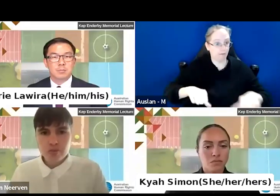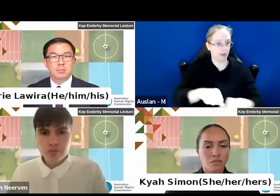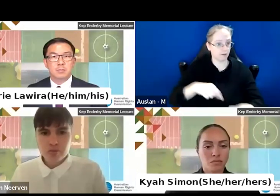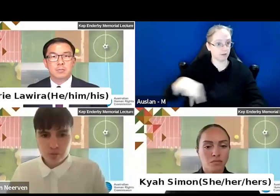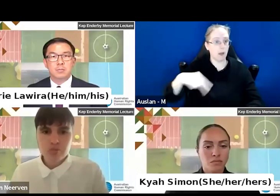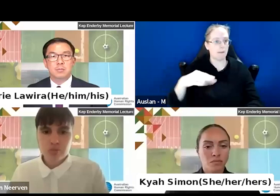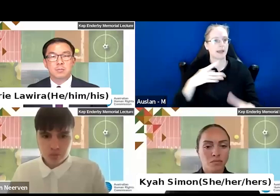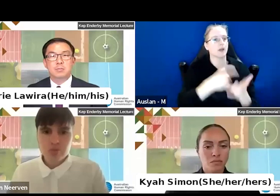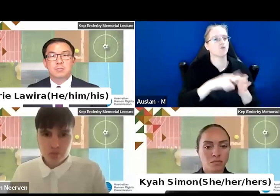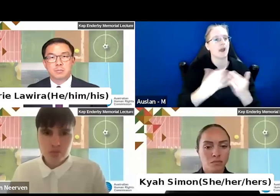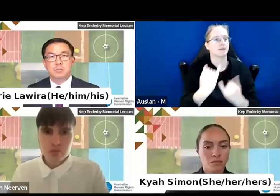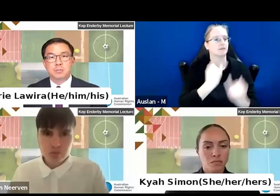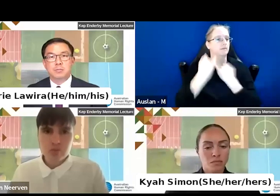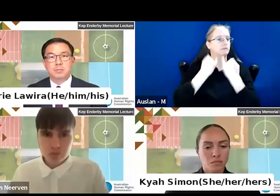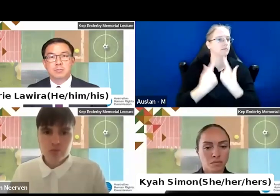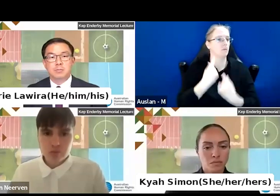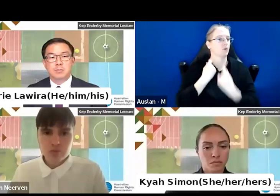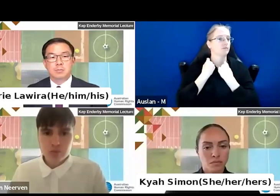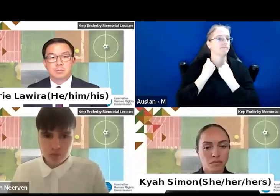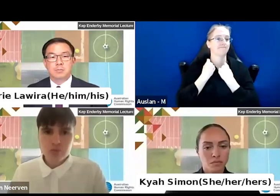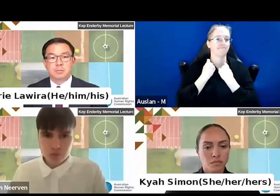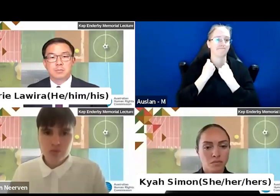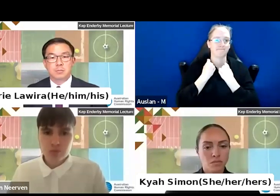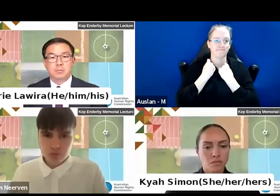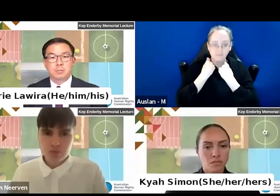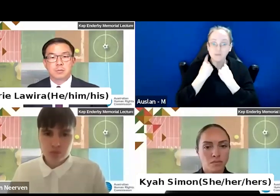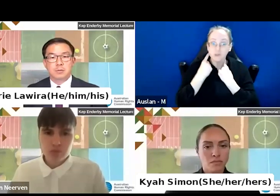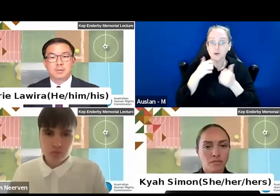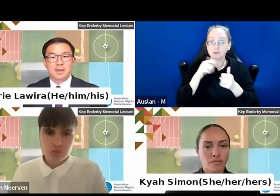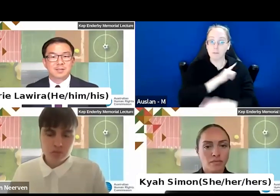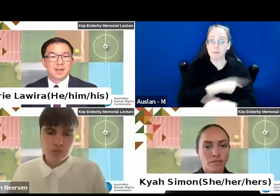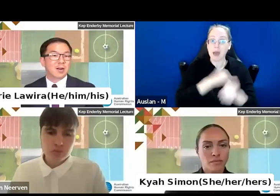the power dynamics are very problematic. Yes, they are.